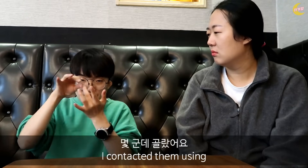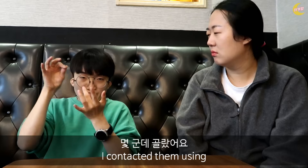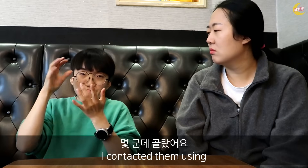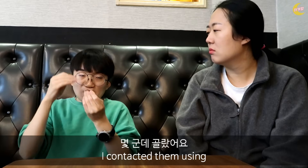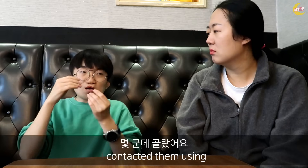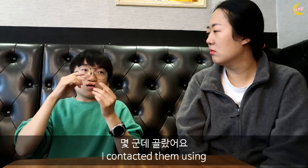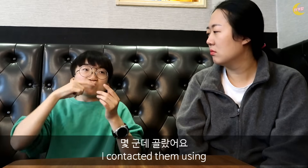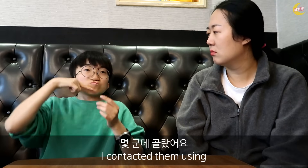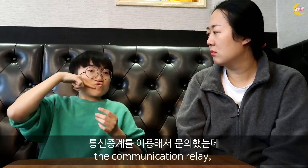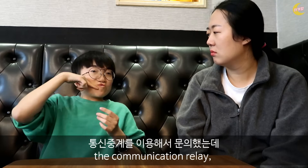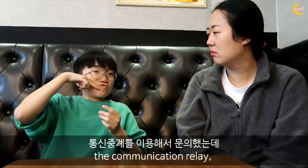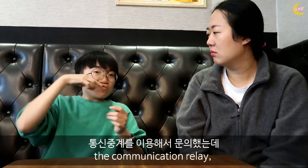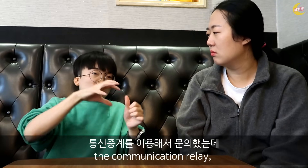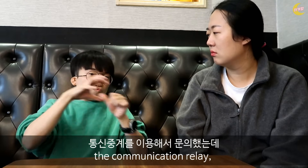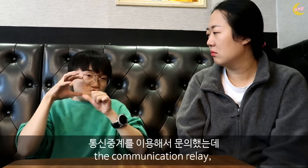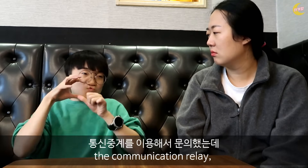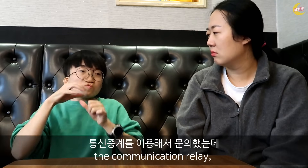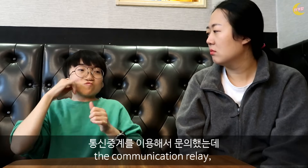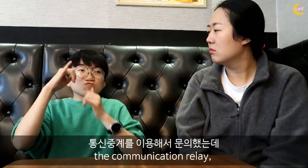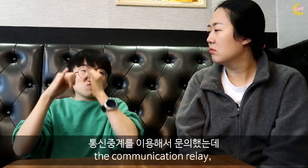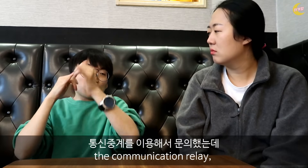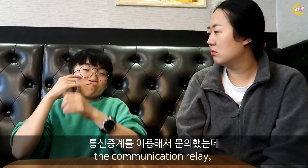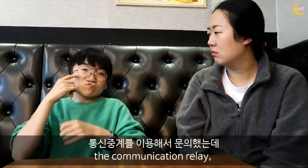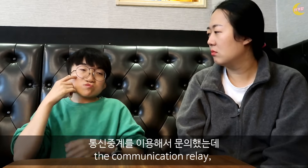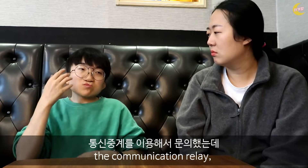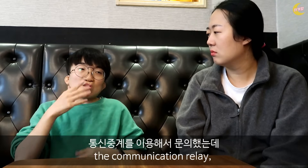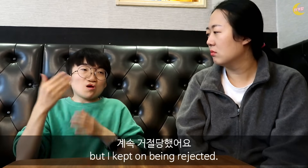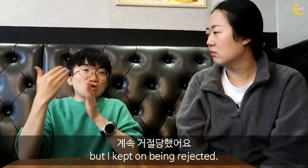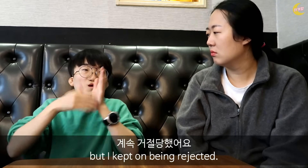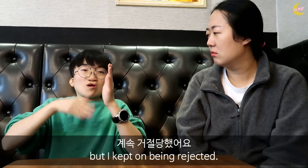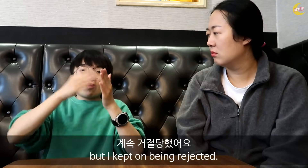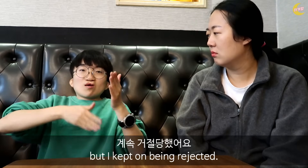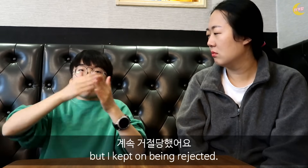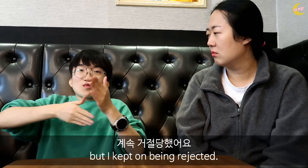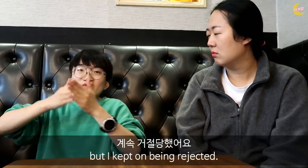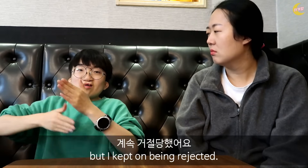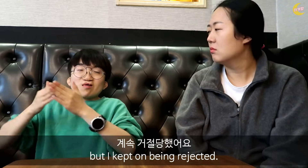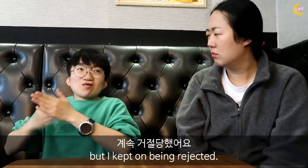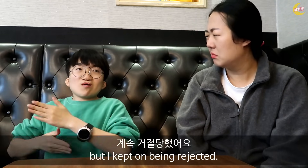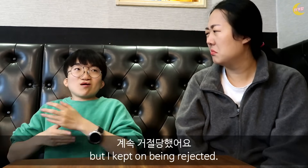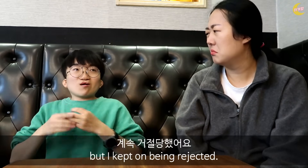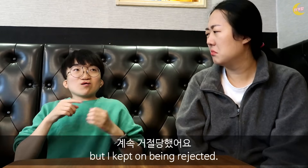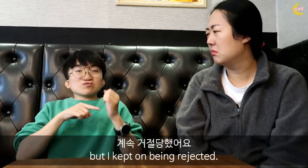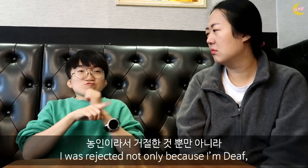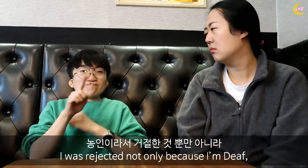I contacted them using the communication relay, but I kept on being rejected.